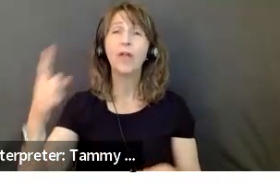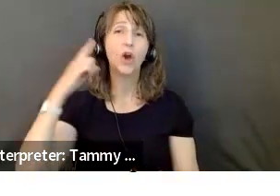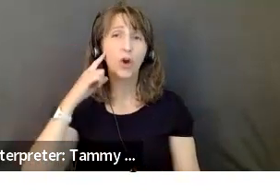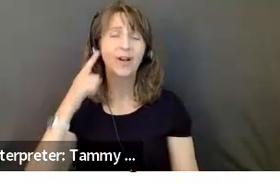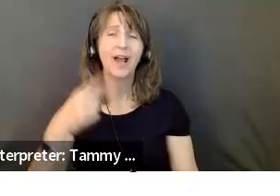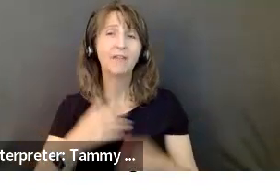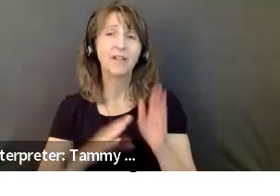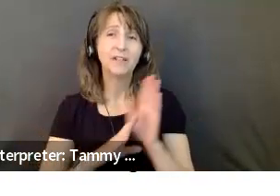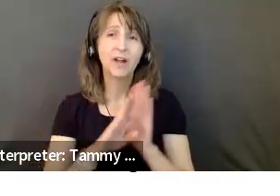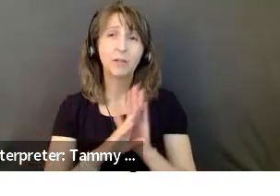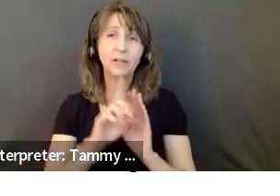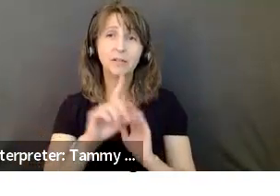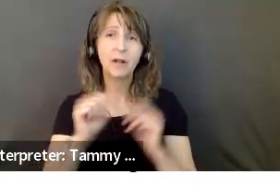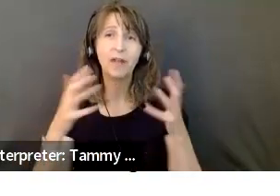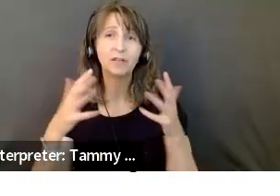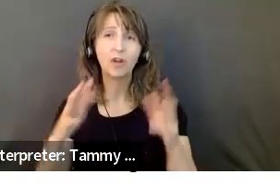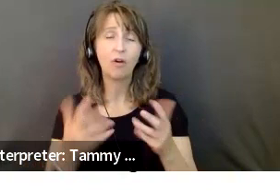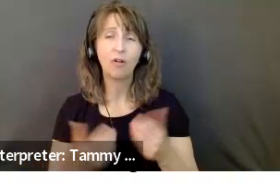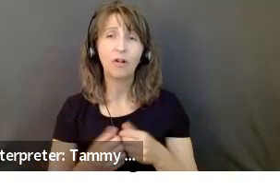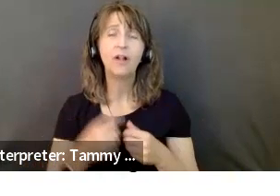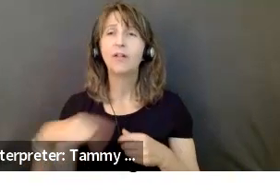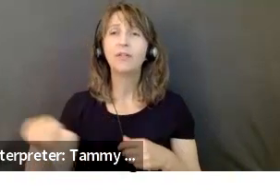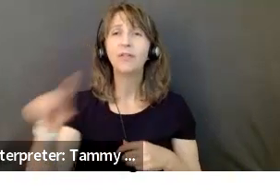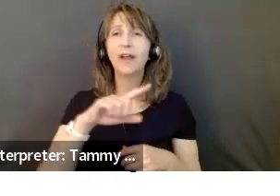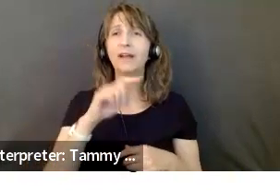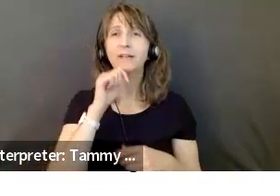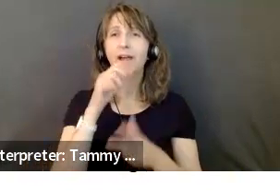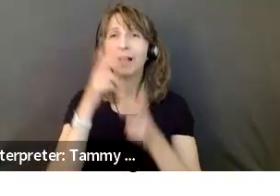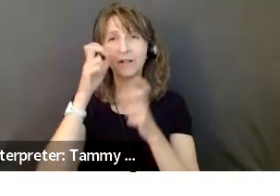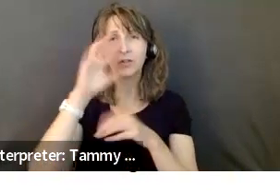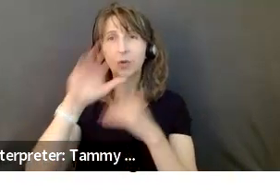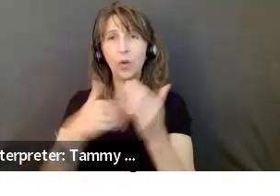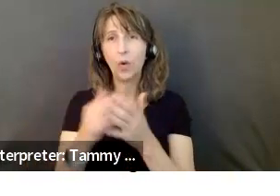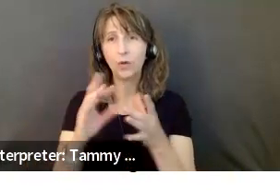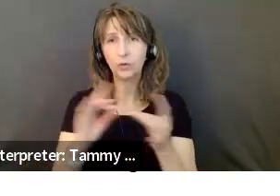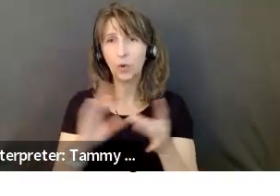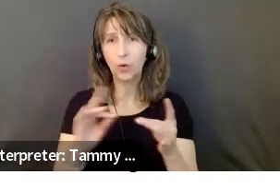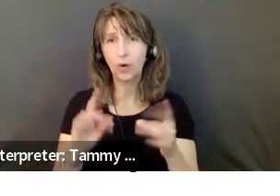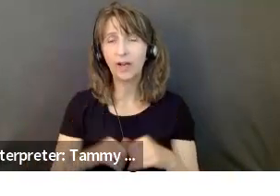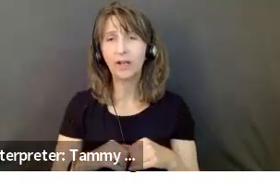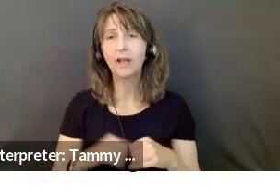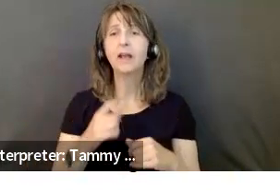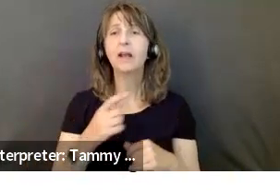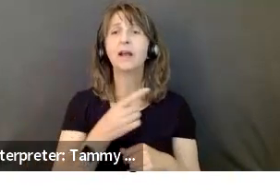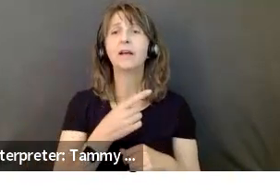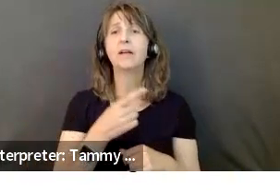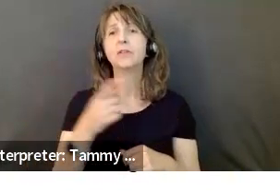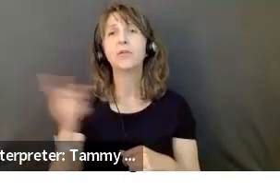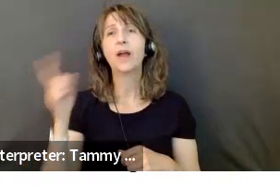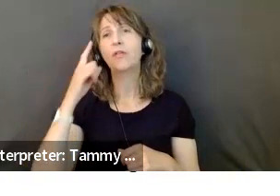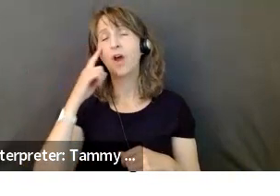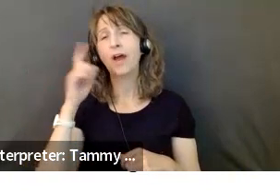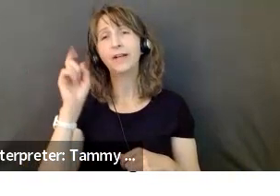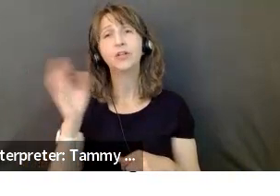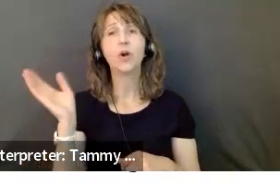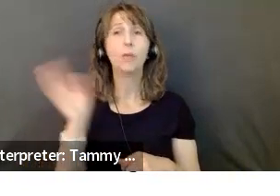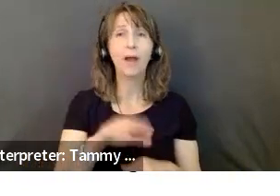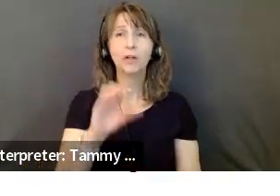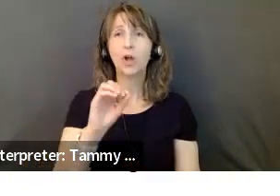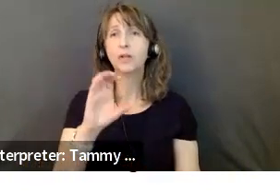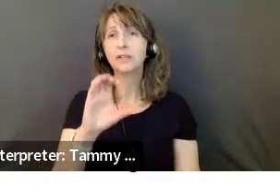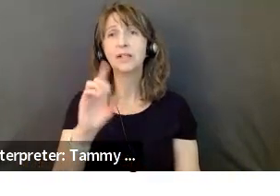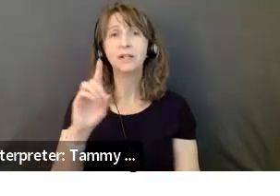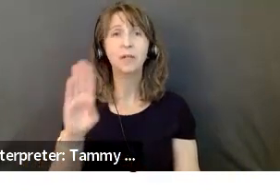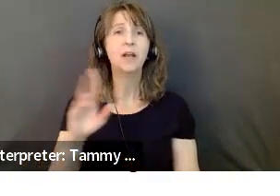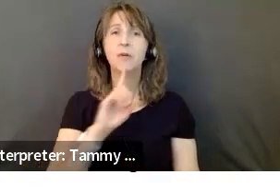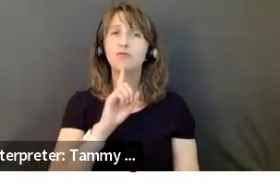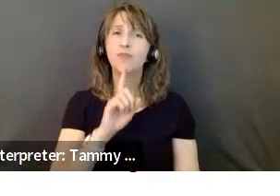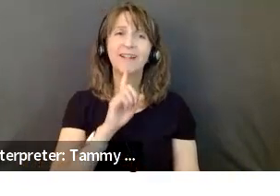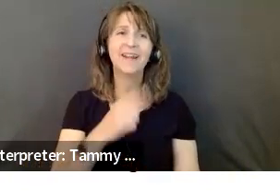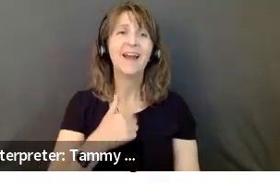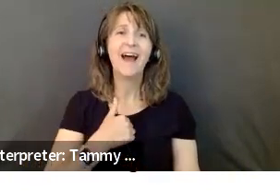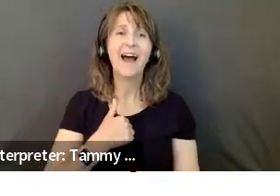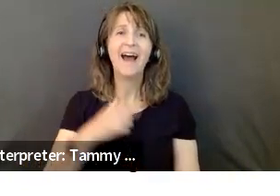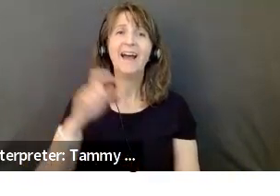And so this was the apart and he needed to go and be served by OCD. What I really needed was some comprehensive behavior health services.